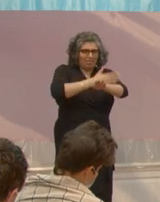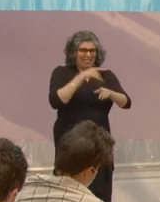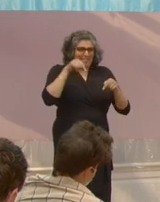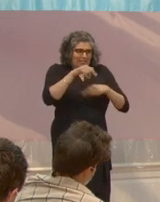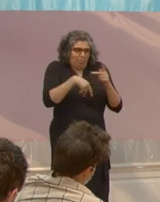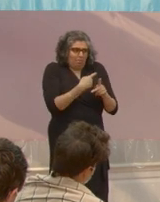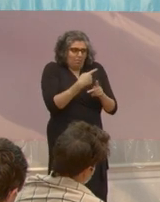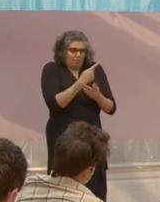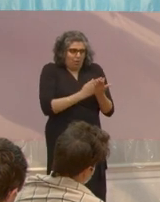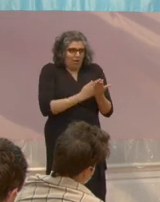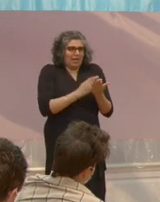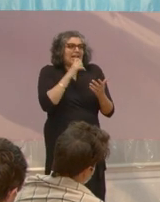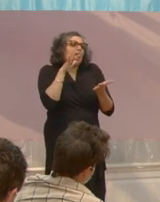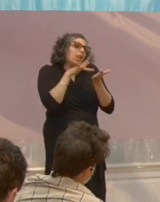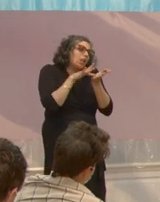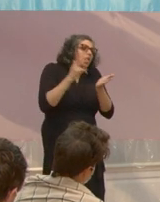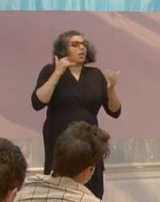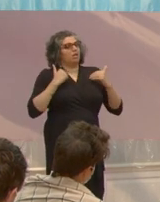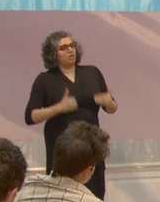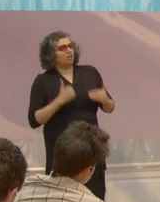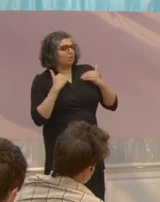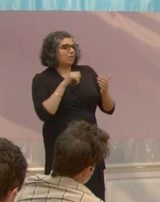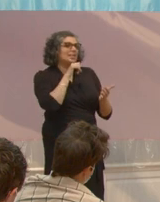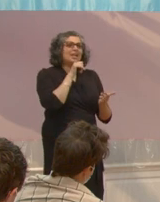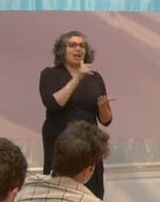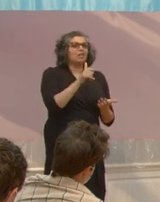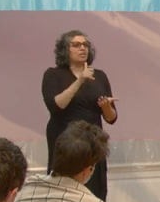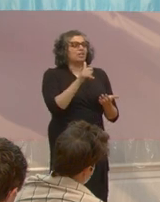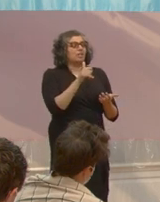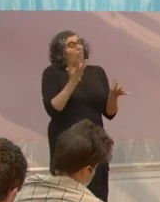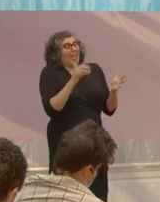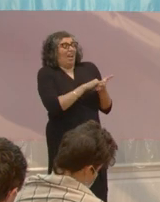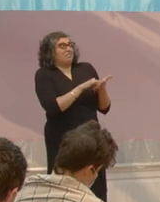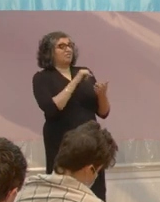and not take bodies for granted and not take bodies for granted.